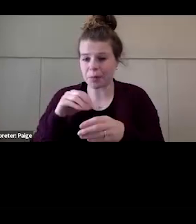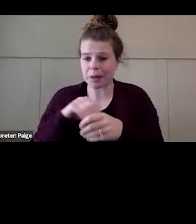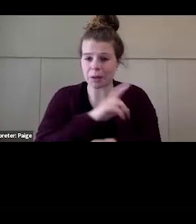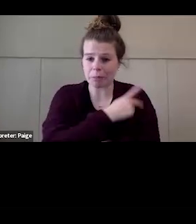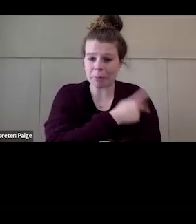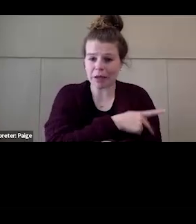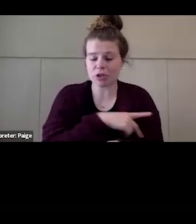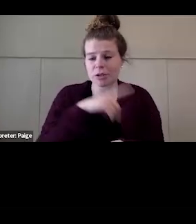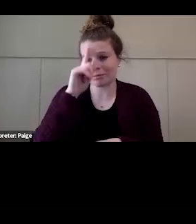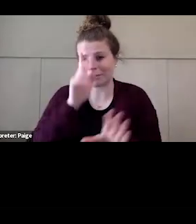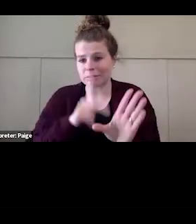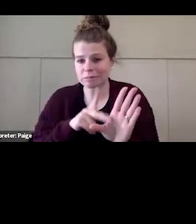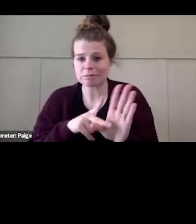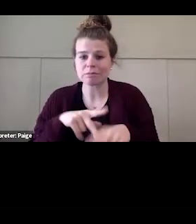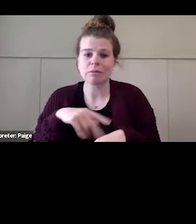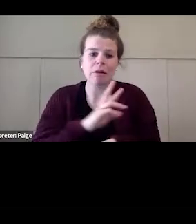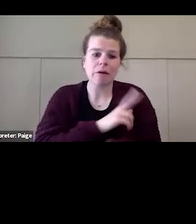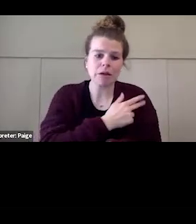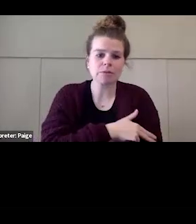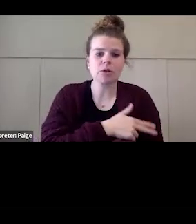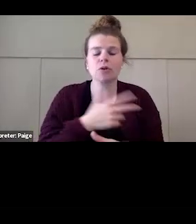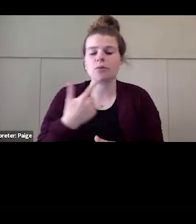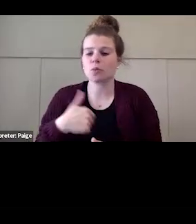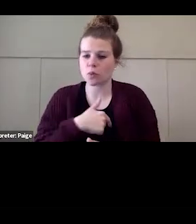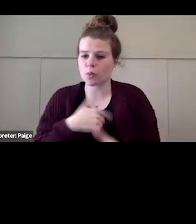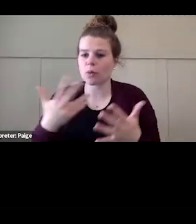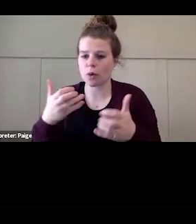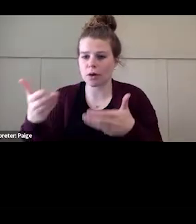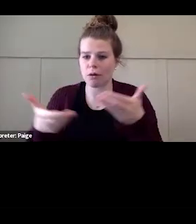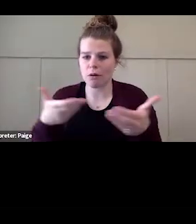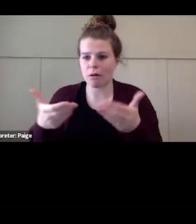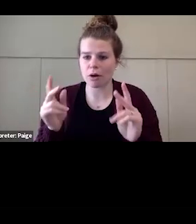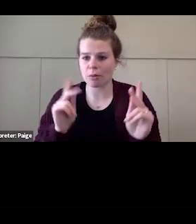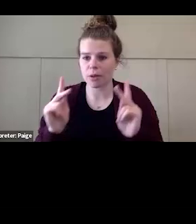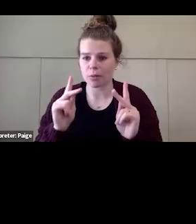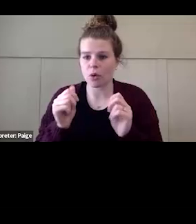we're really looking and targeting our hiring outreach efforts for folks with acute experience